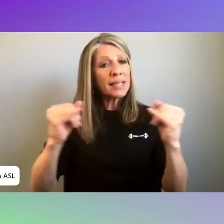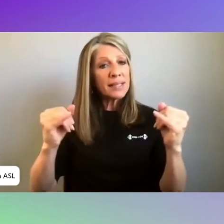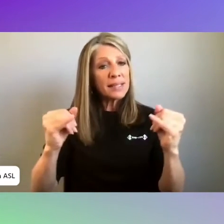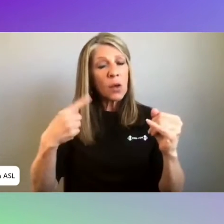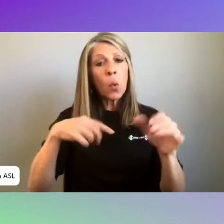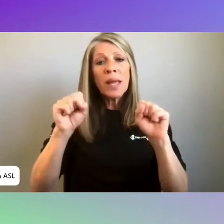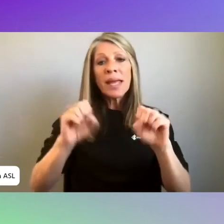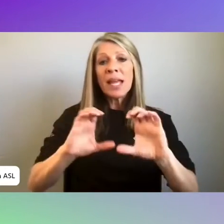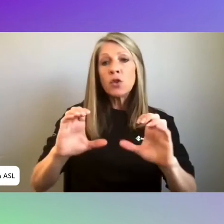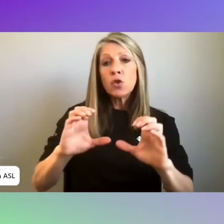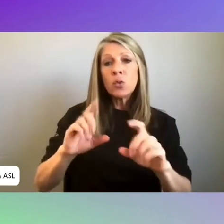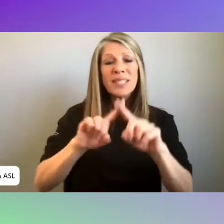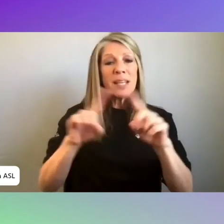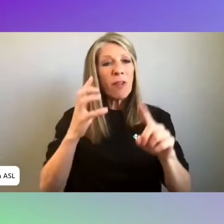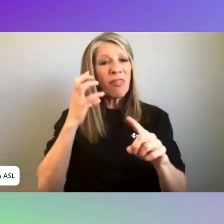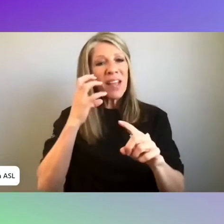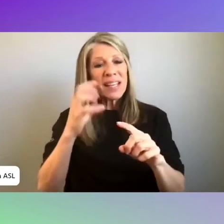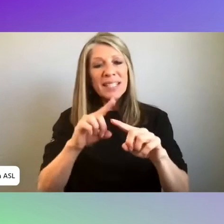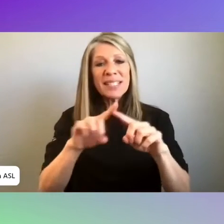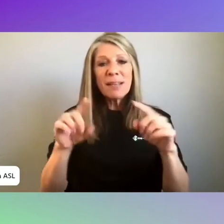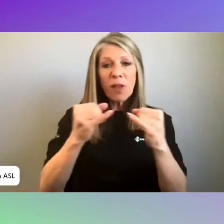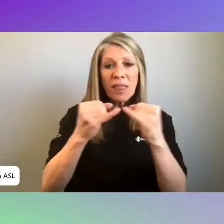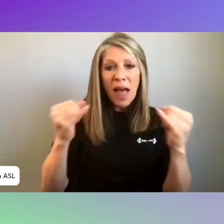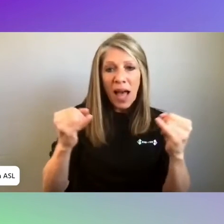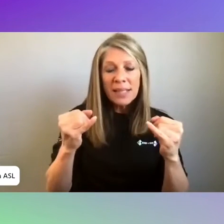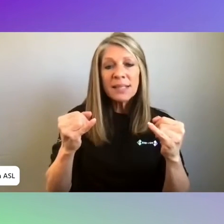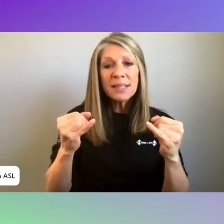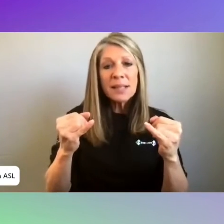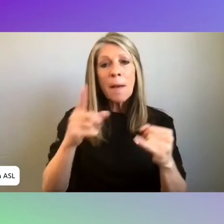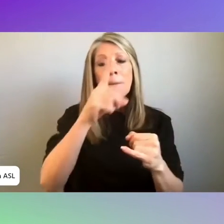form. 12 form paper is great at producing flowing and